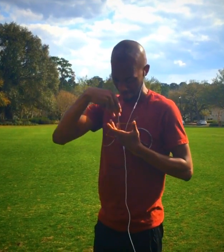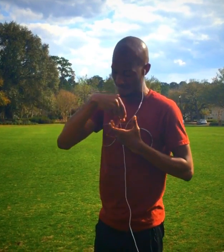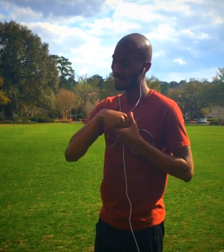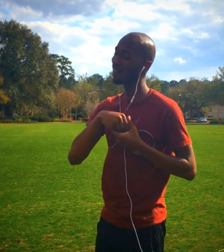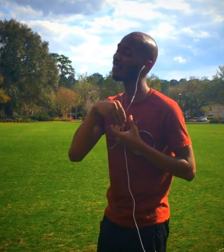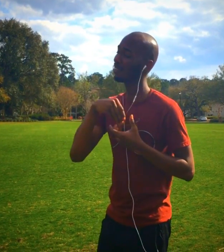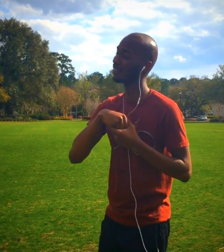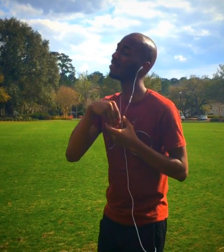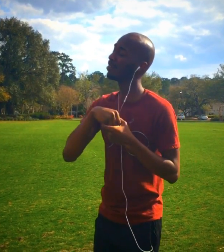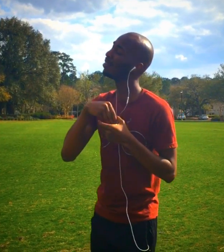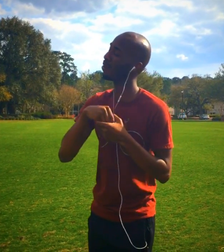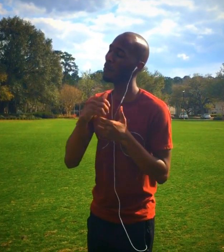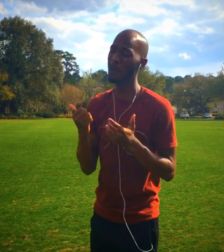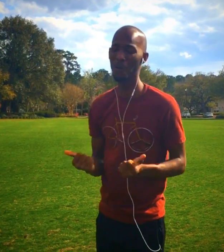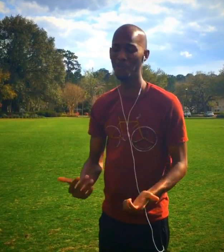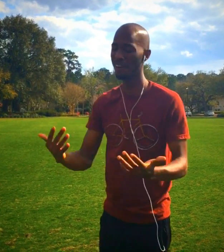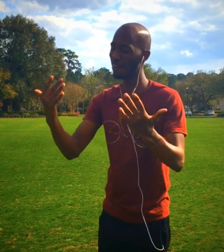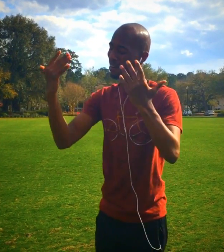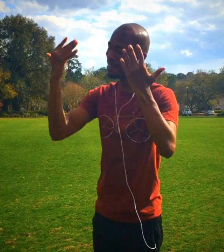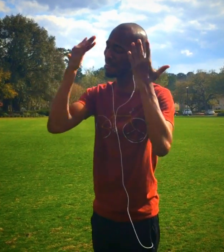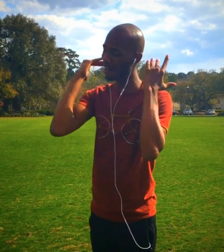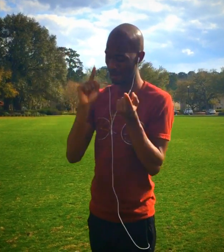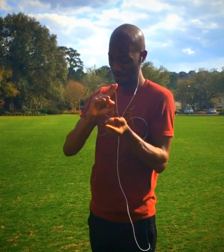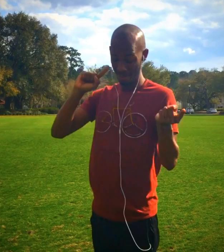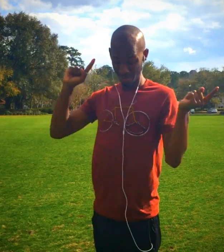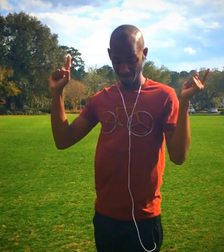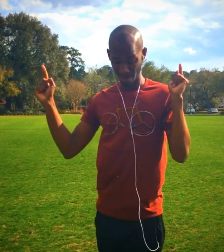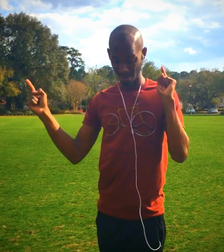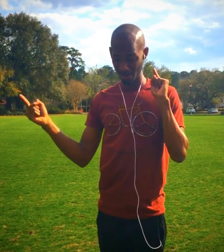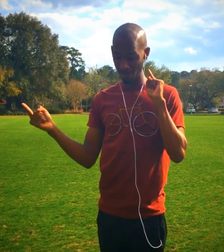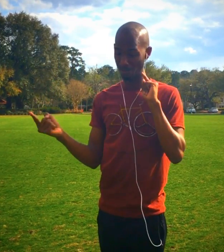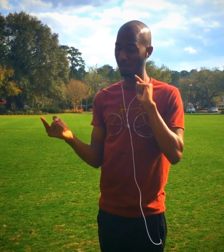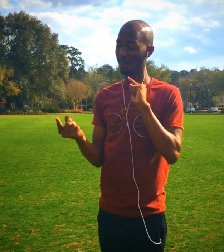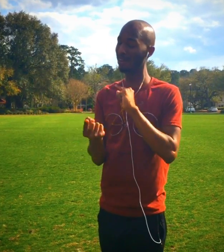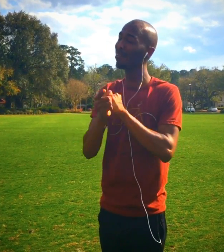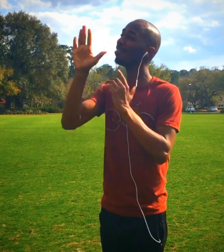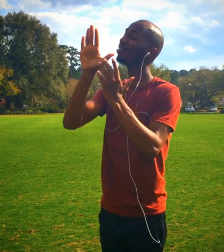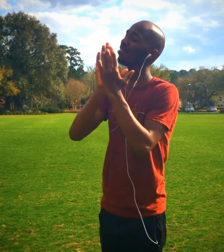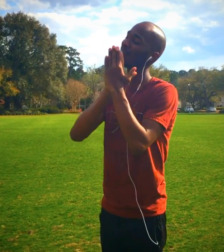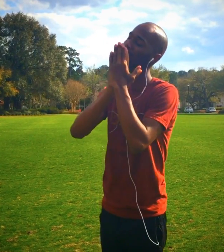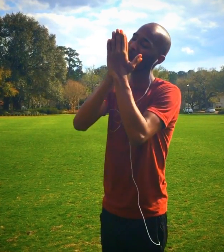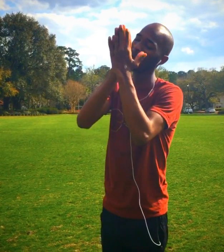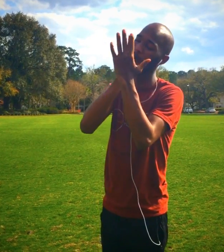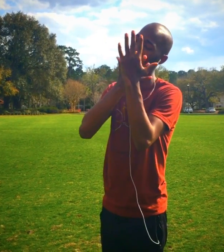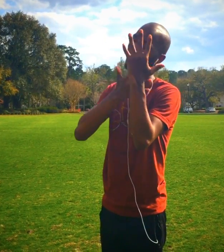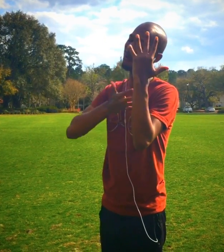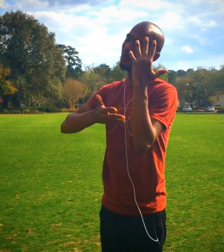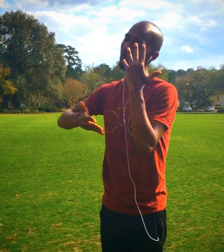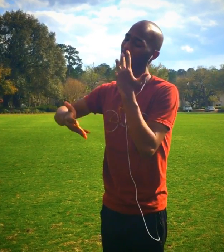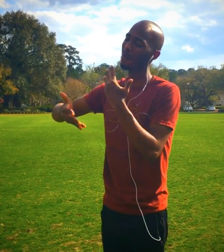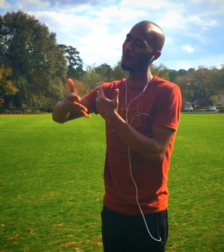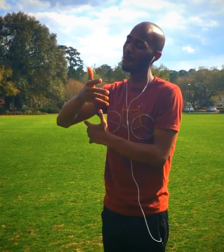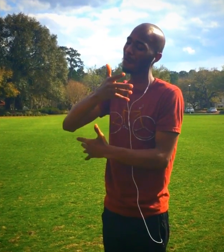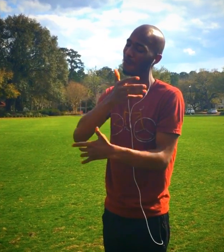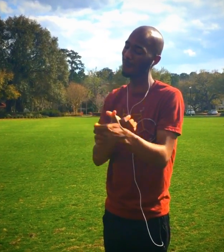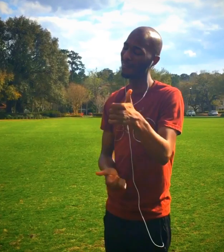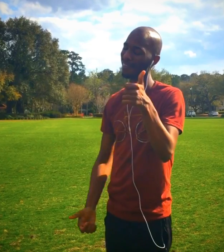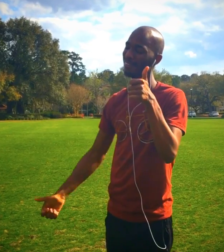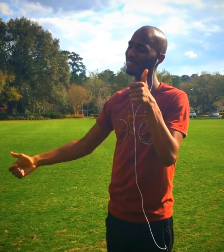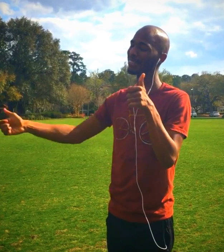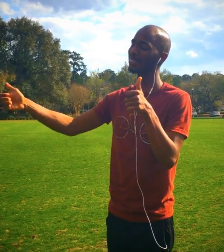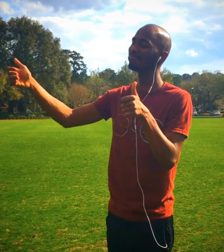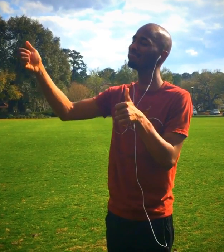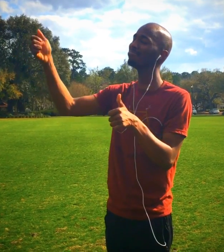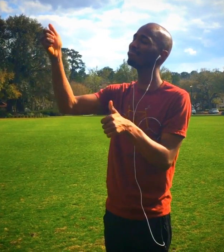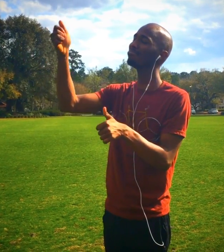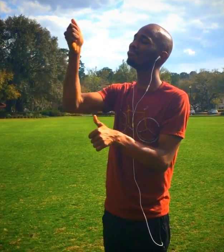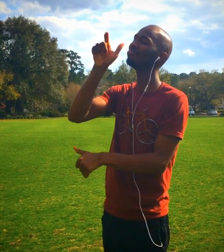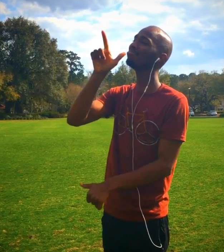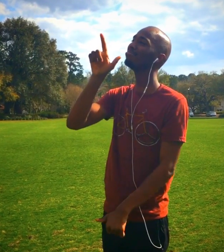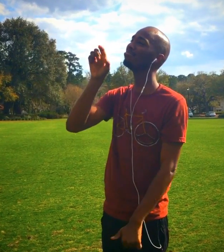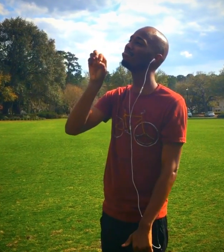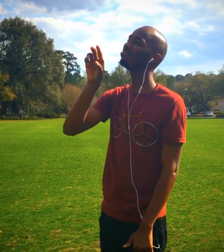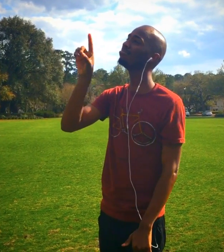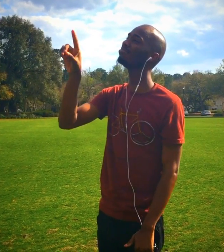To be overcome by Your presence, Lord